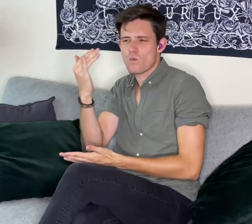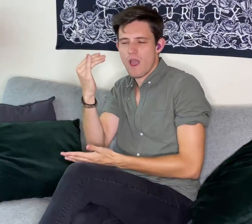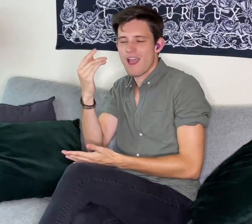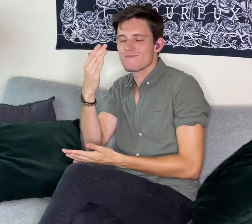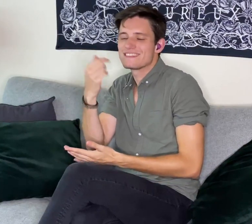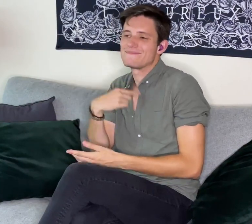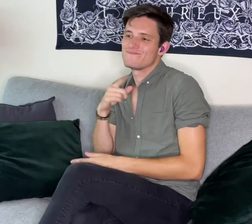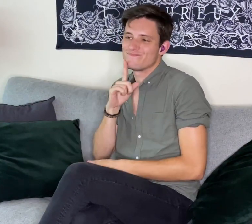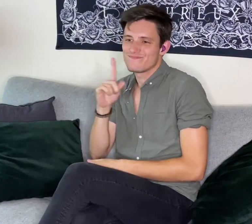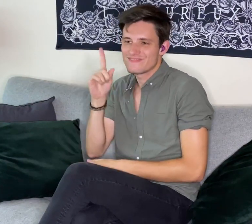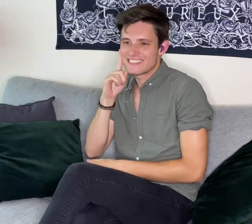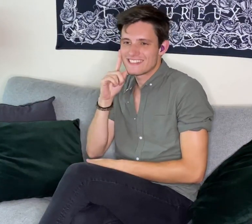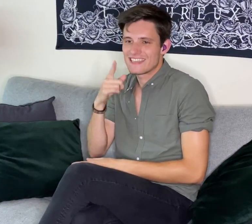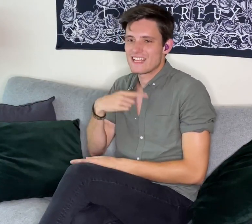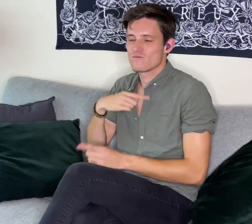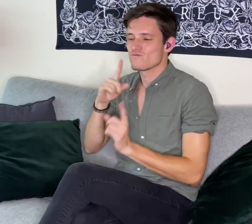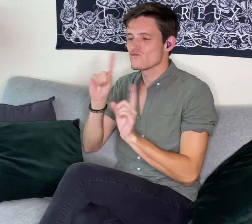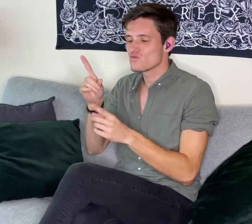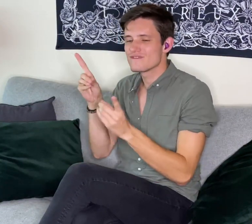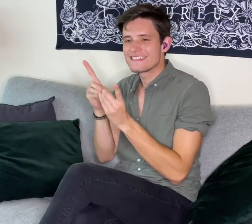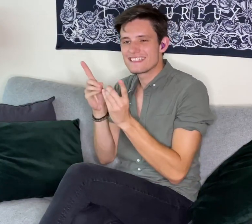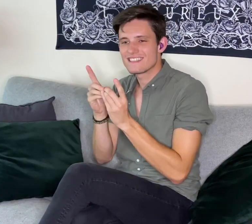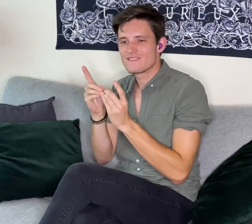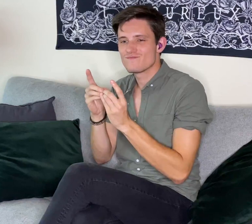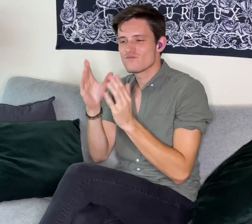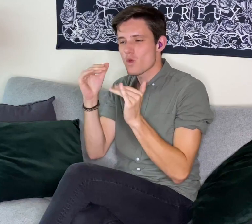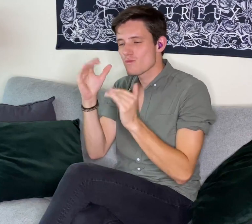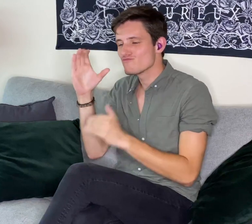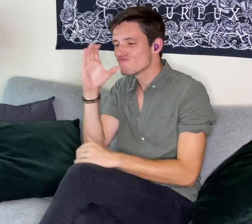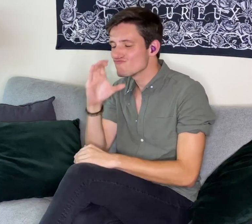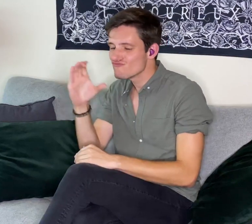because I am deaf. I would go on dates hoping to